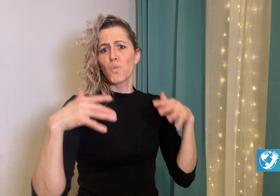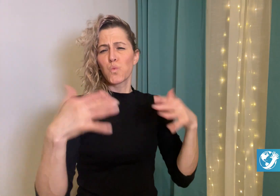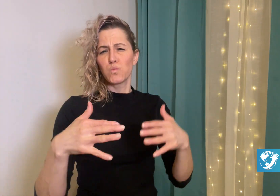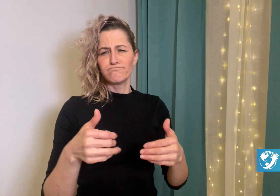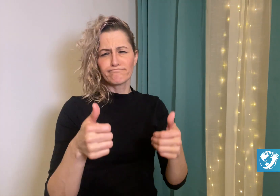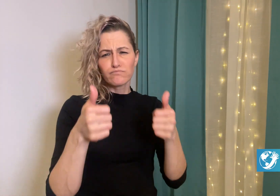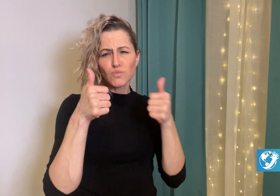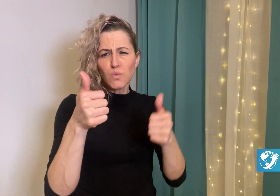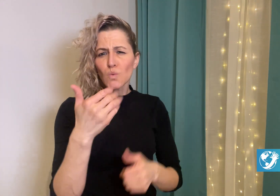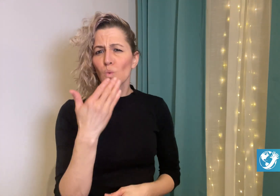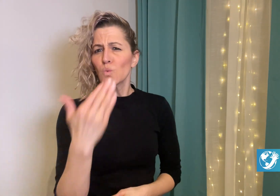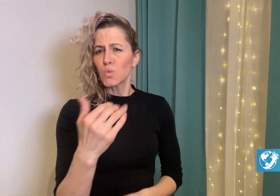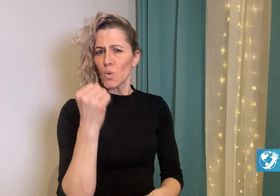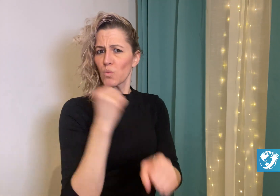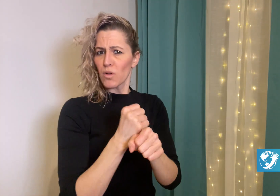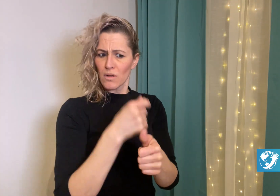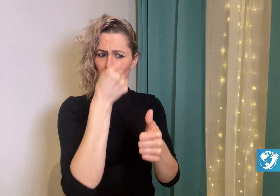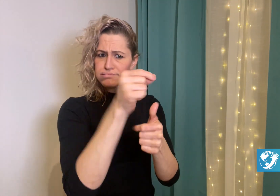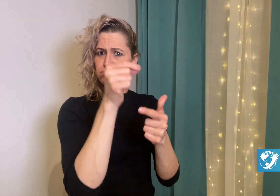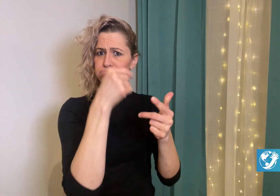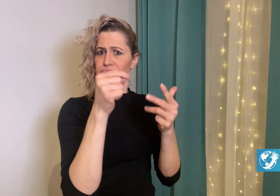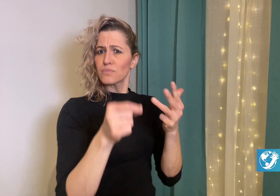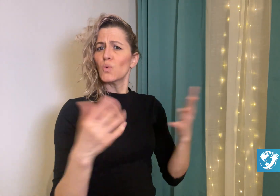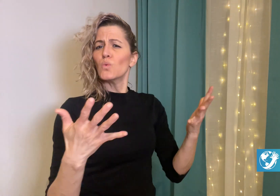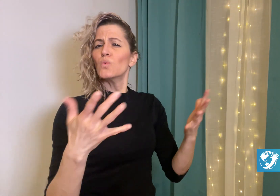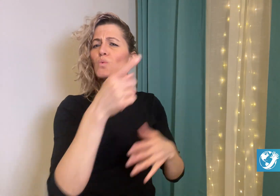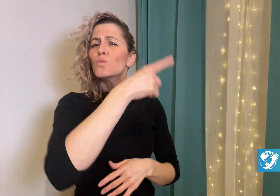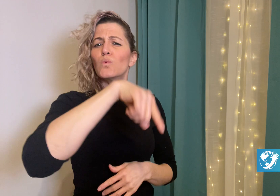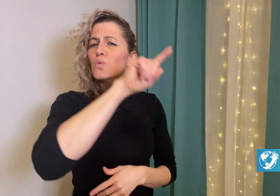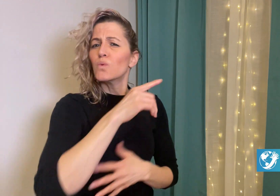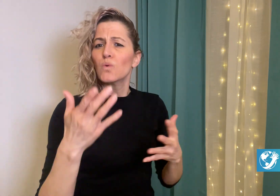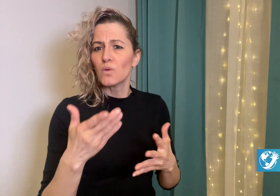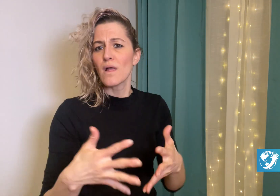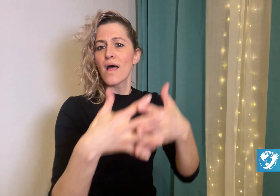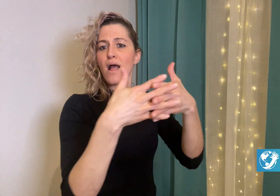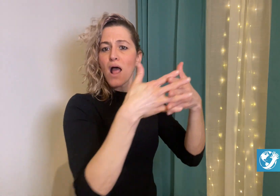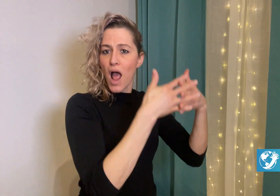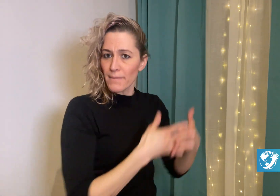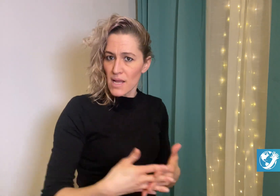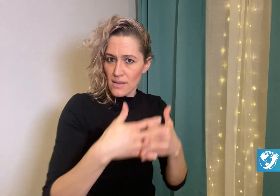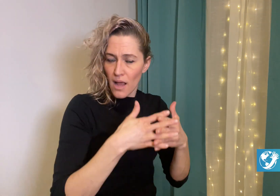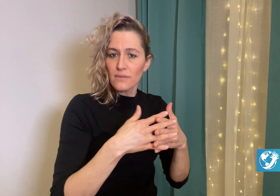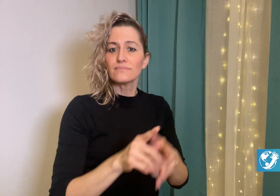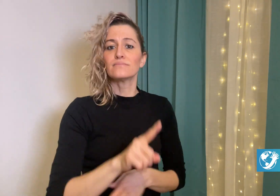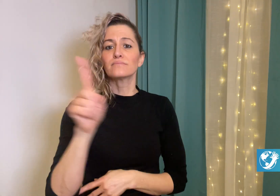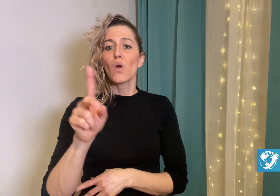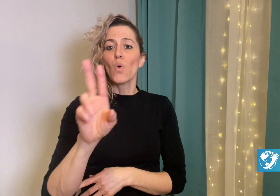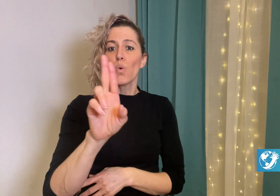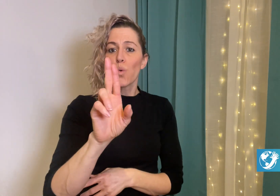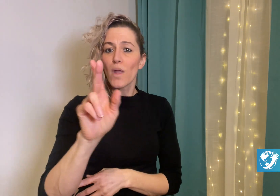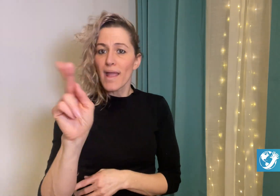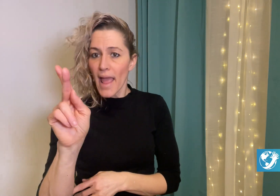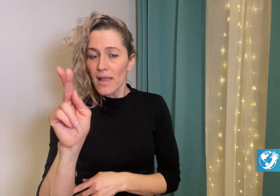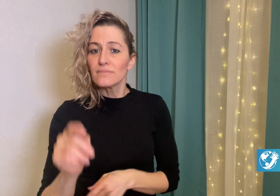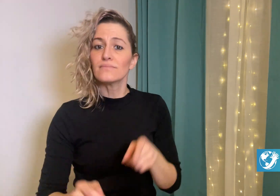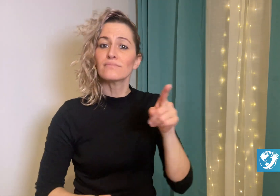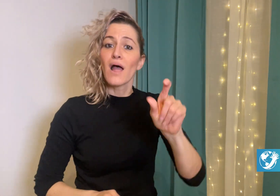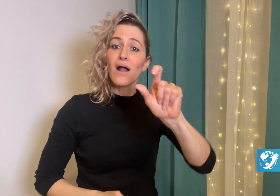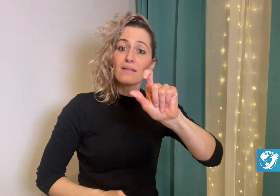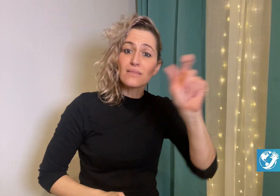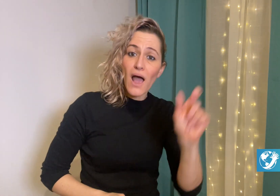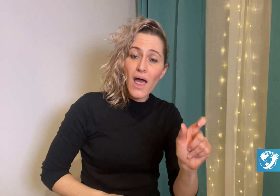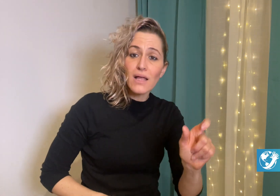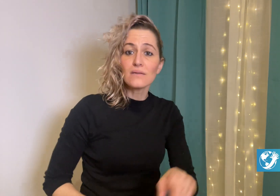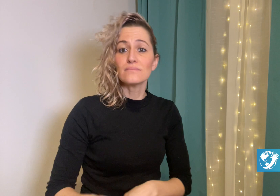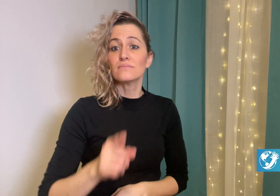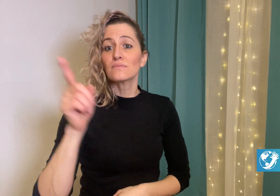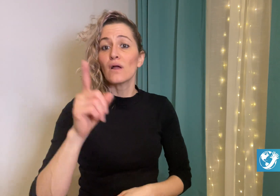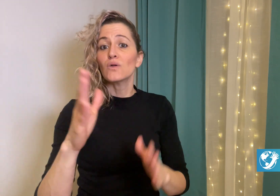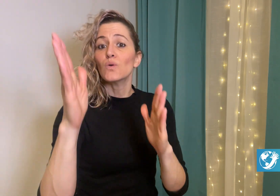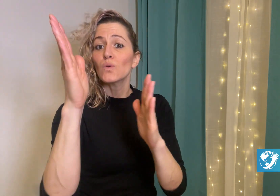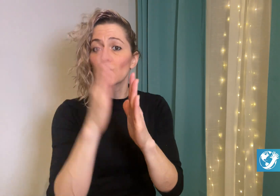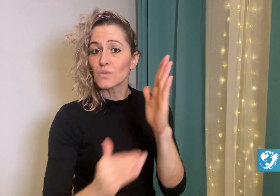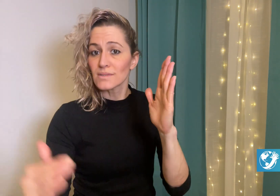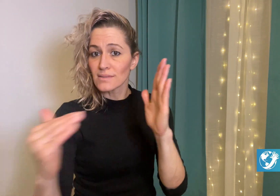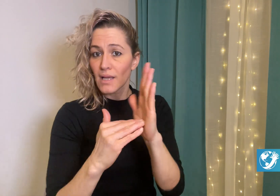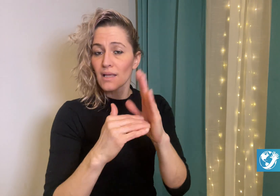were the United States, United Kingdom, Italy, and New Zealand.